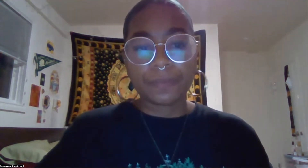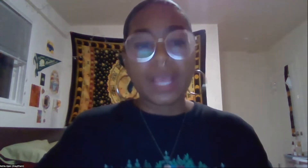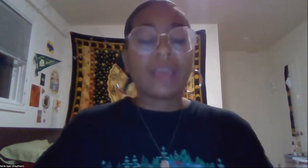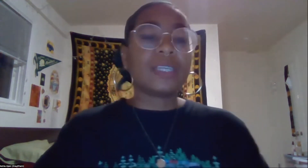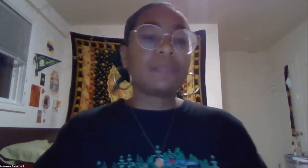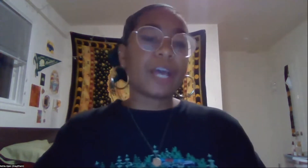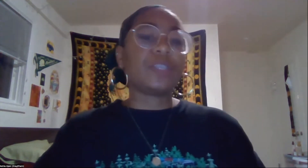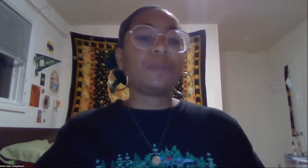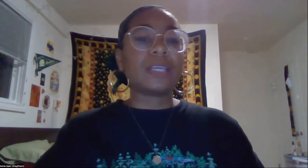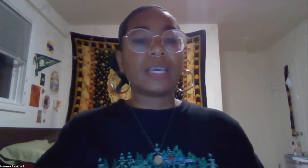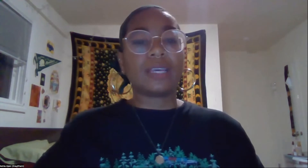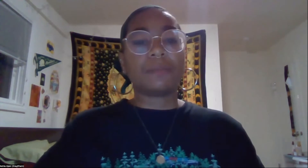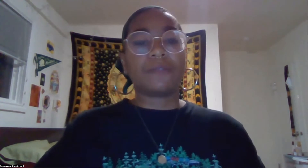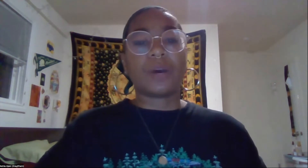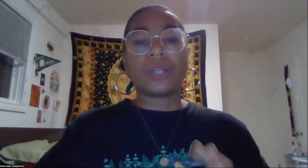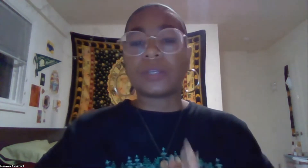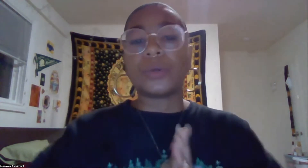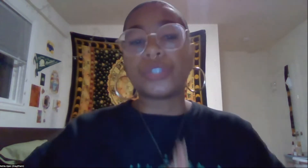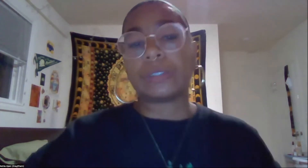In this bed we speak the idioms of Nahuatl and Oshun